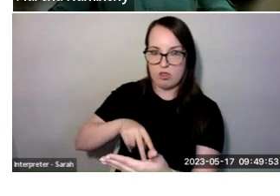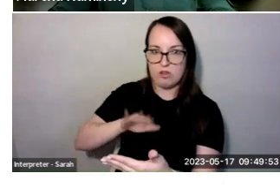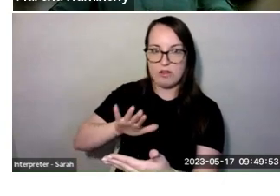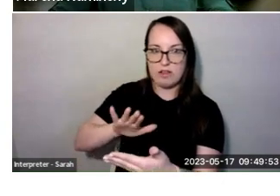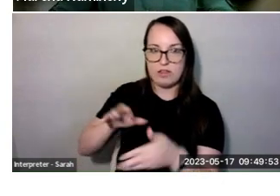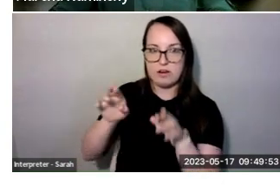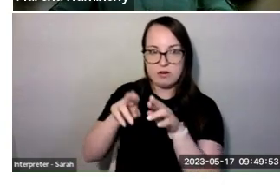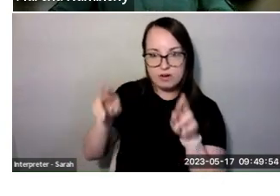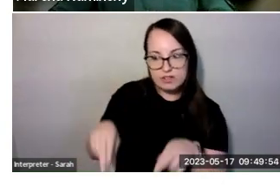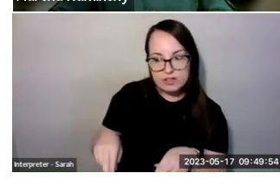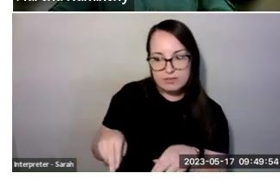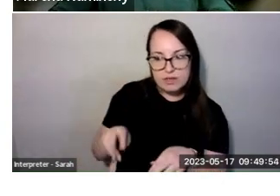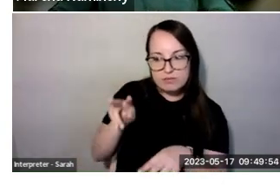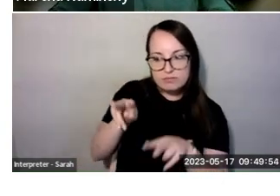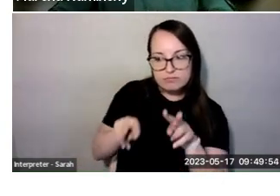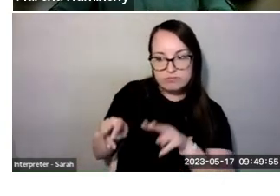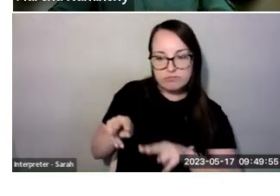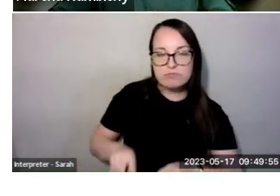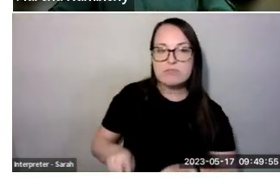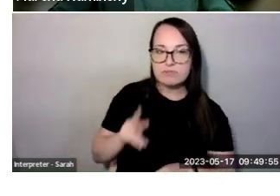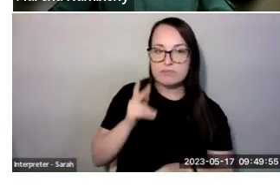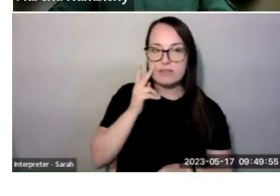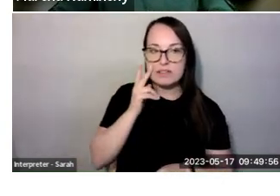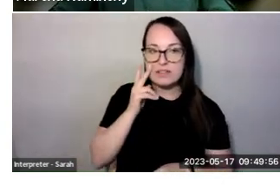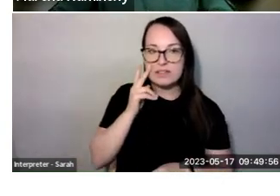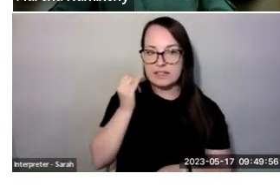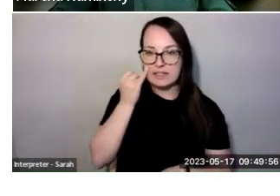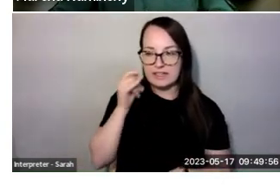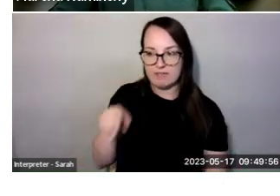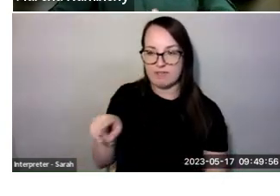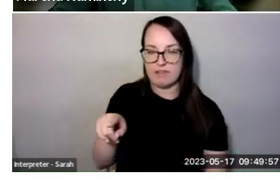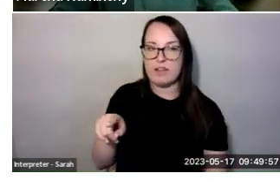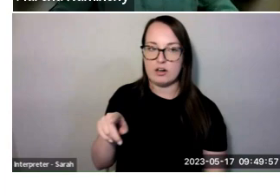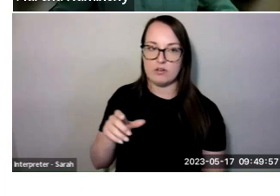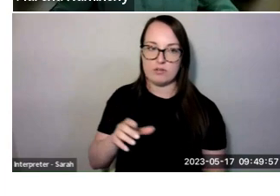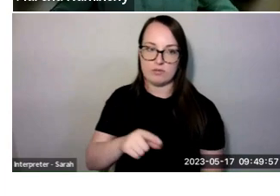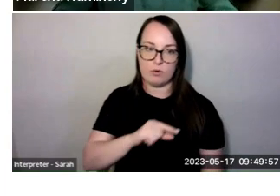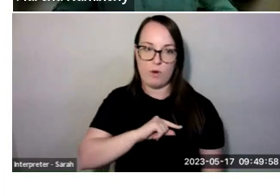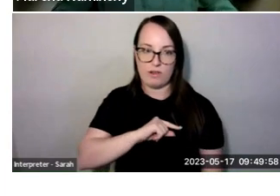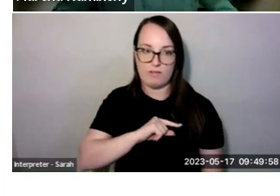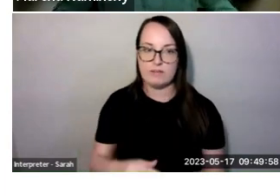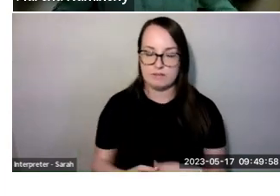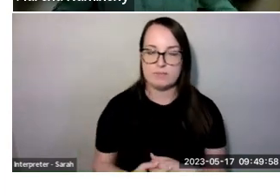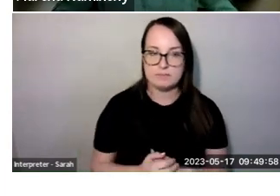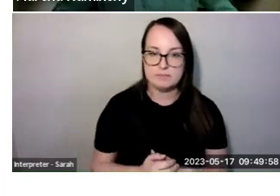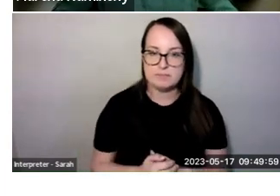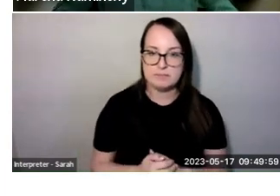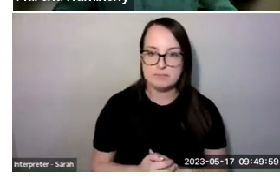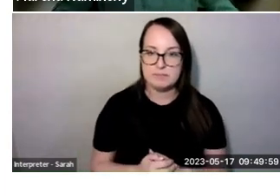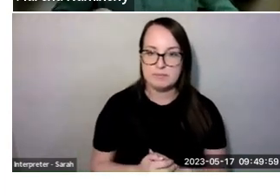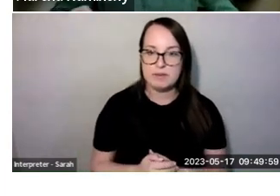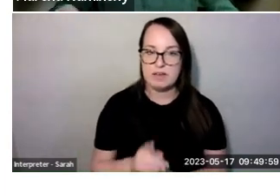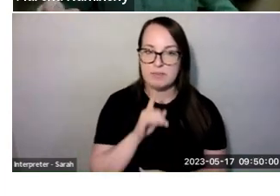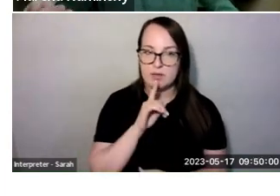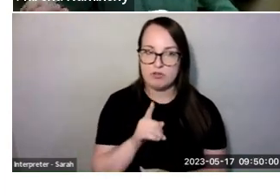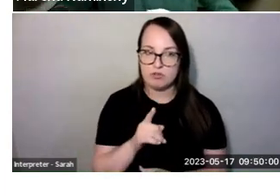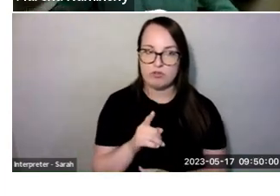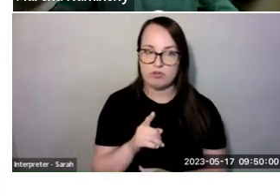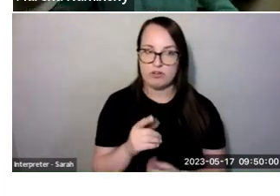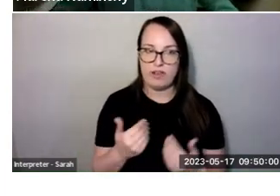interpreter, verify their credentials, look at their resume. Maybe you want to check them out a bit.